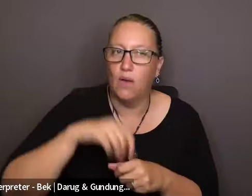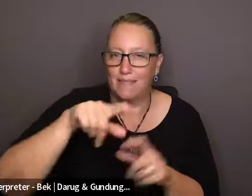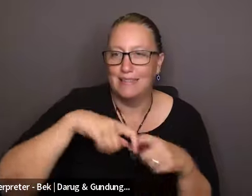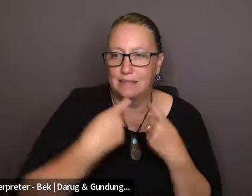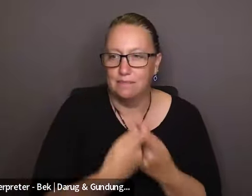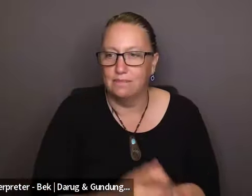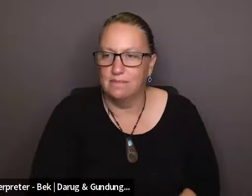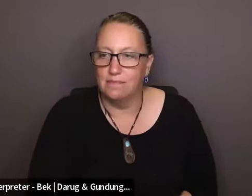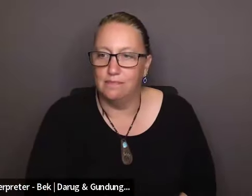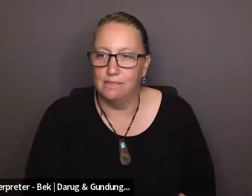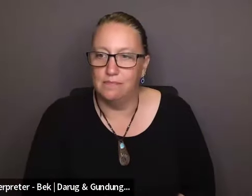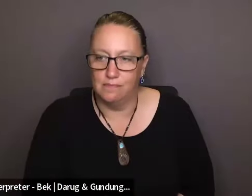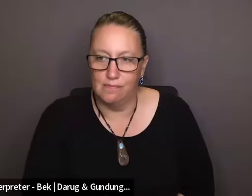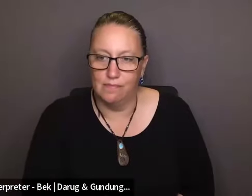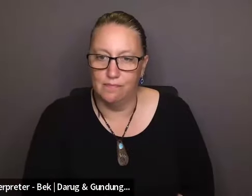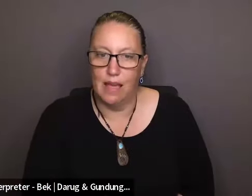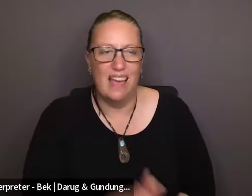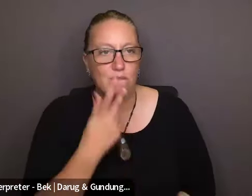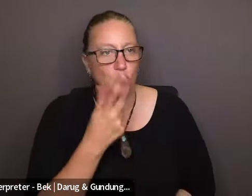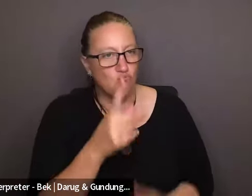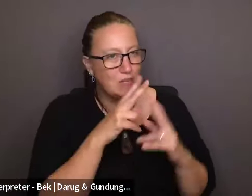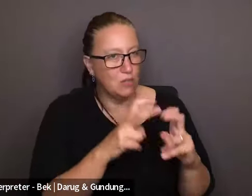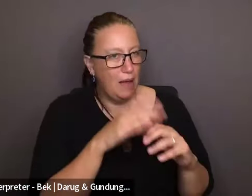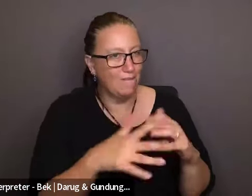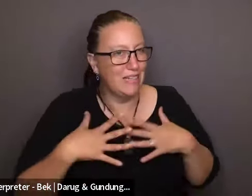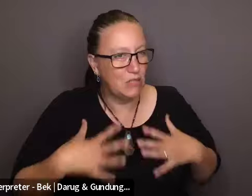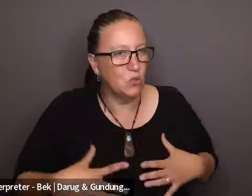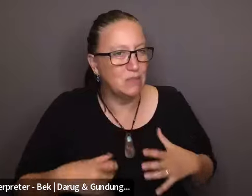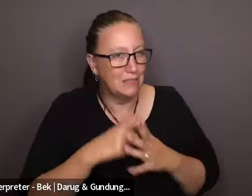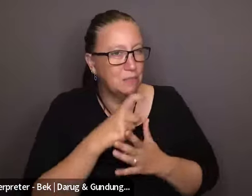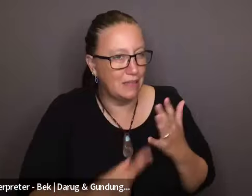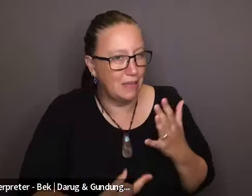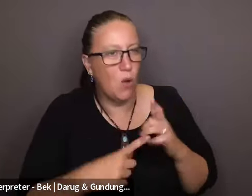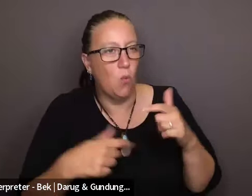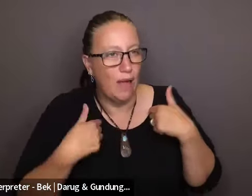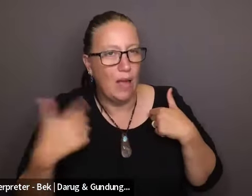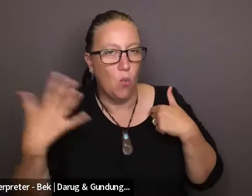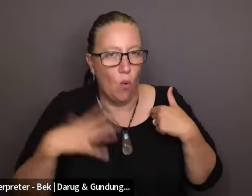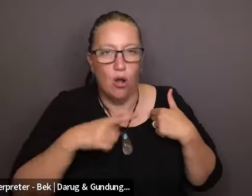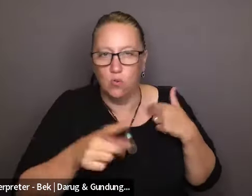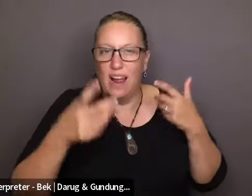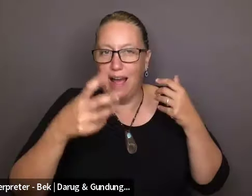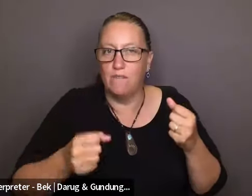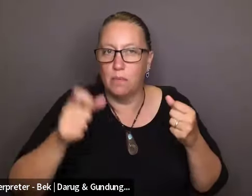are the people with lived experience of whatever it is